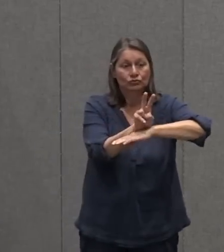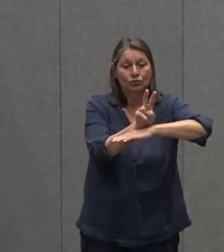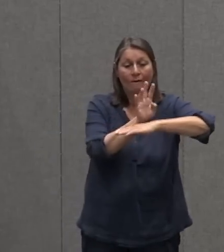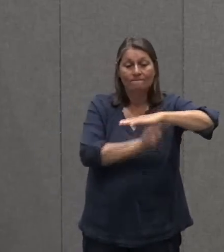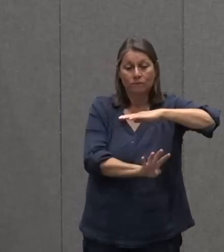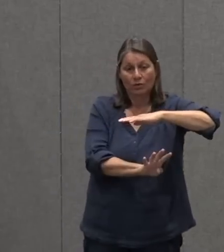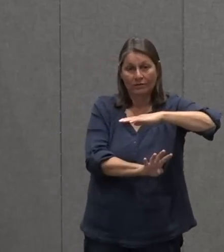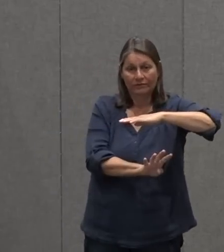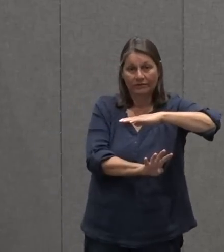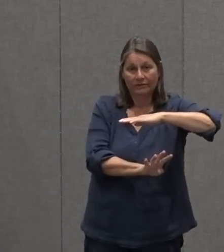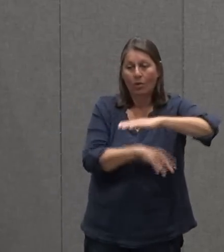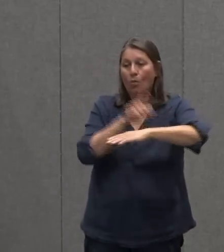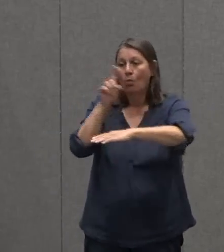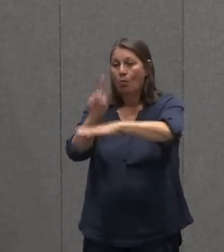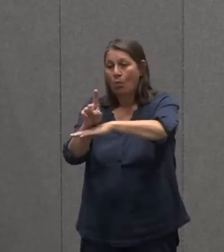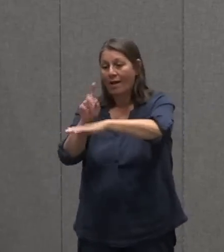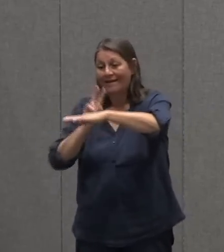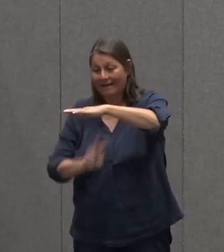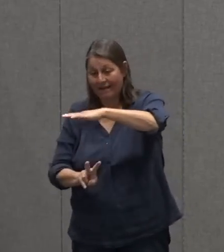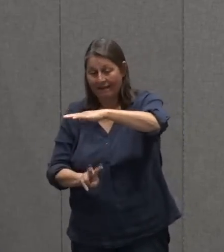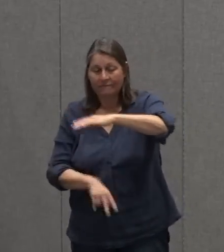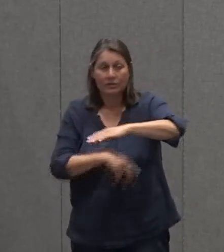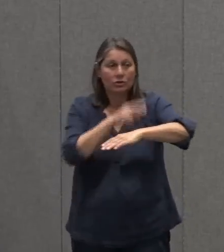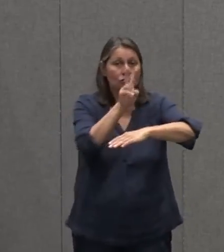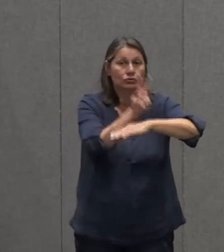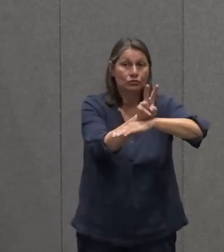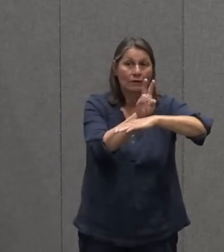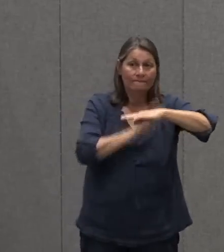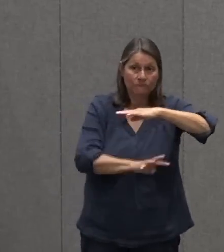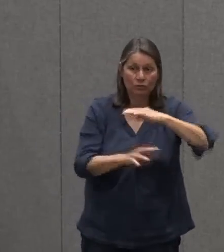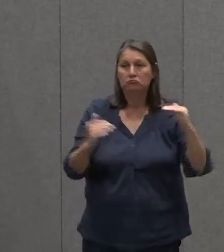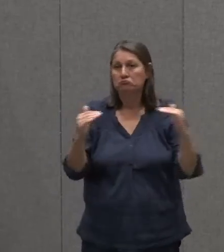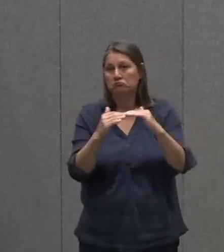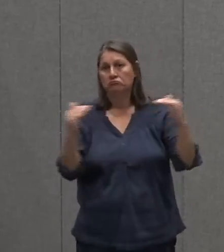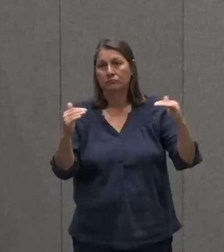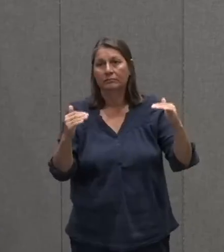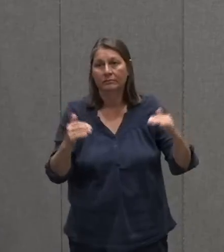We just went over prime number and composite, right?